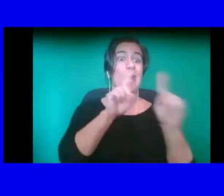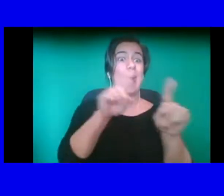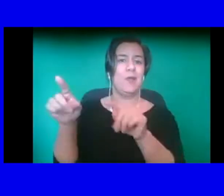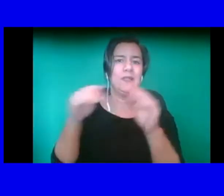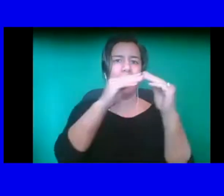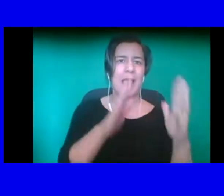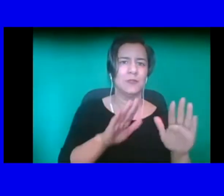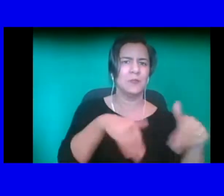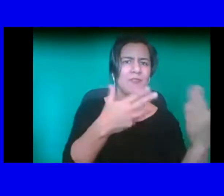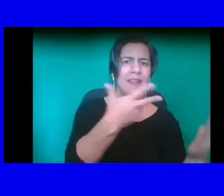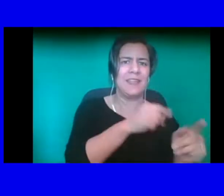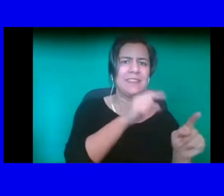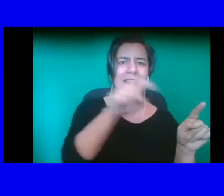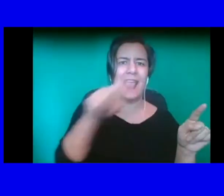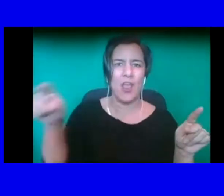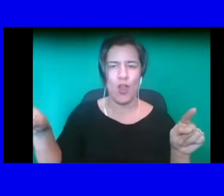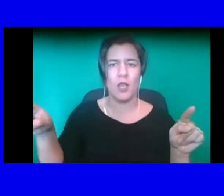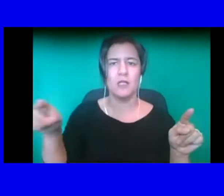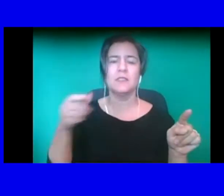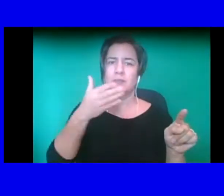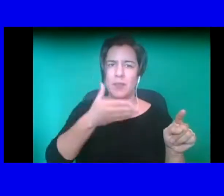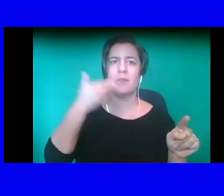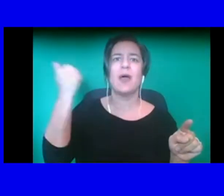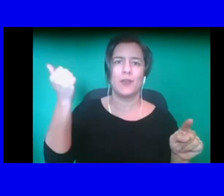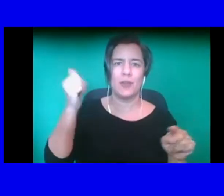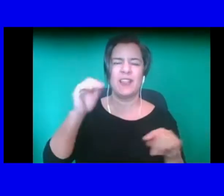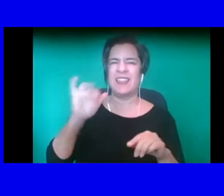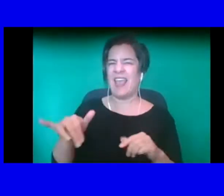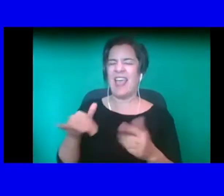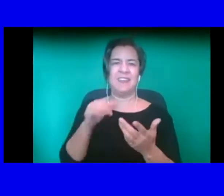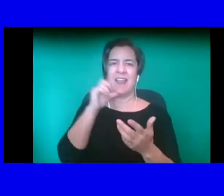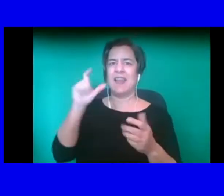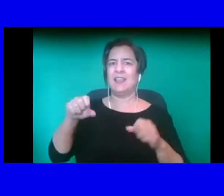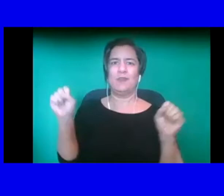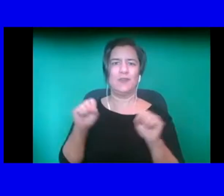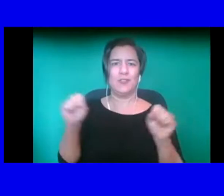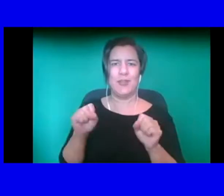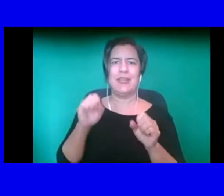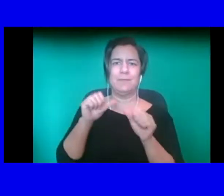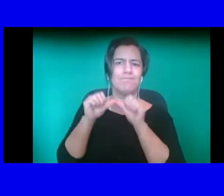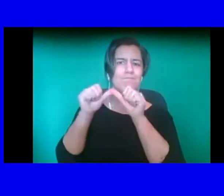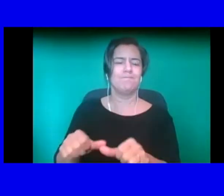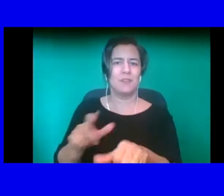So, I'm going to leave. There are so many more details, and there are more town halls, potentially,